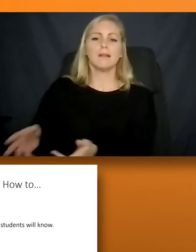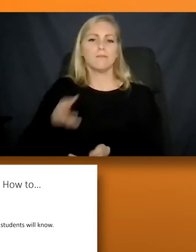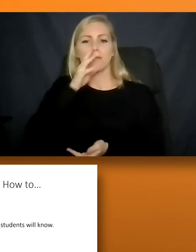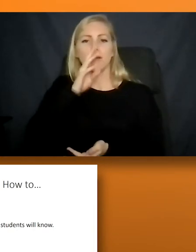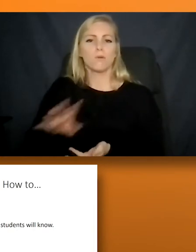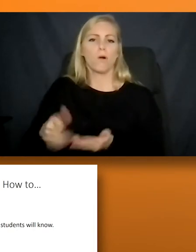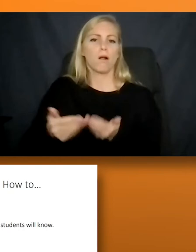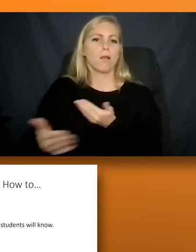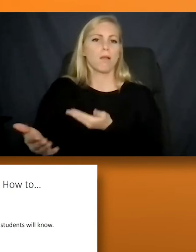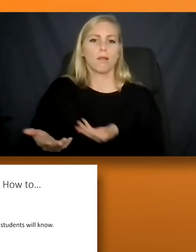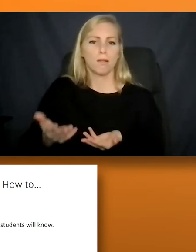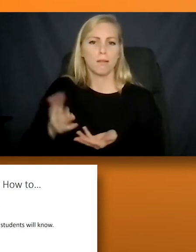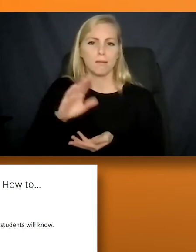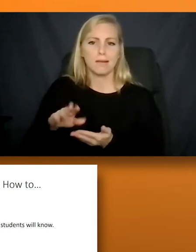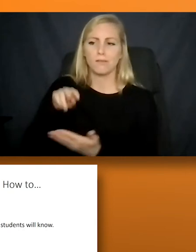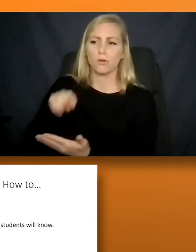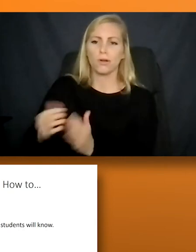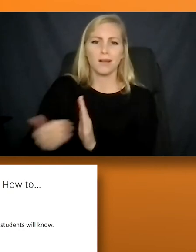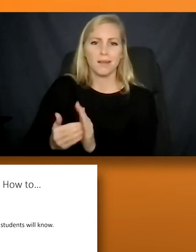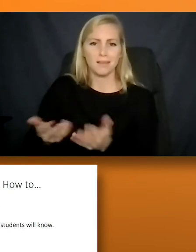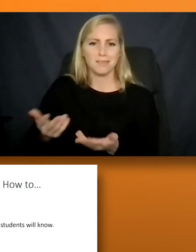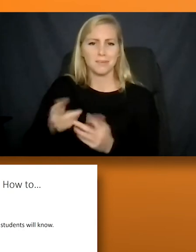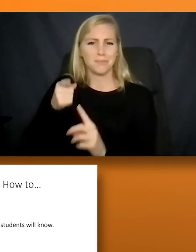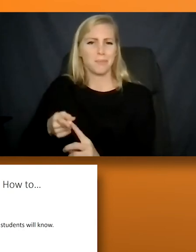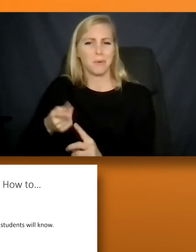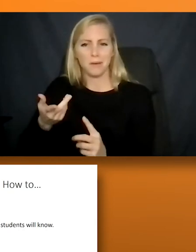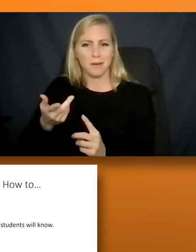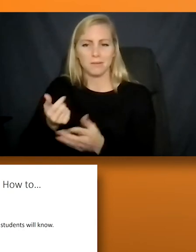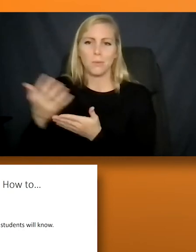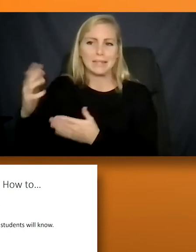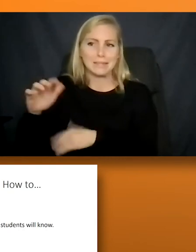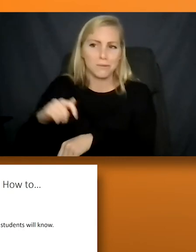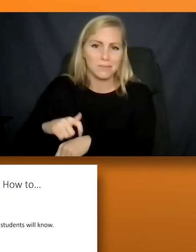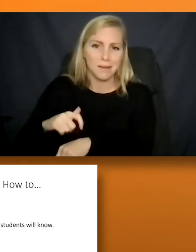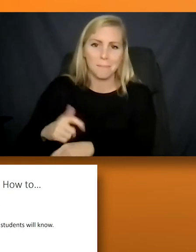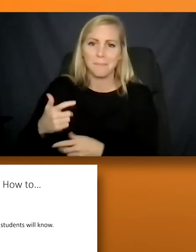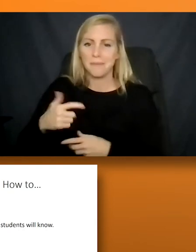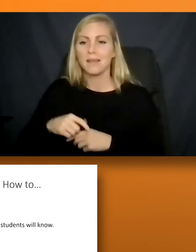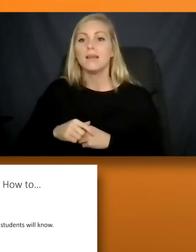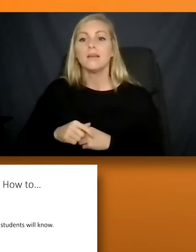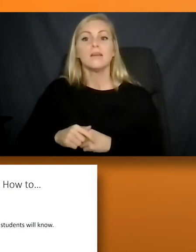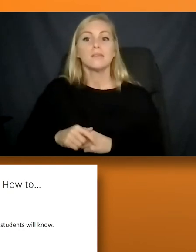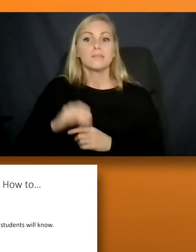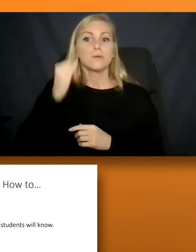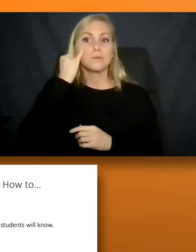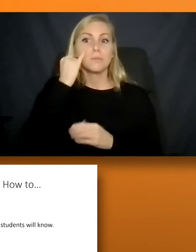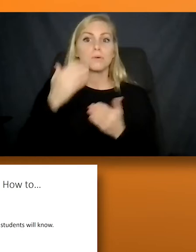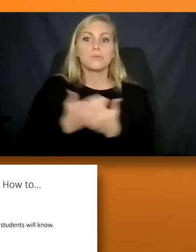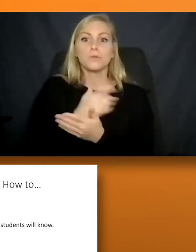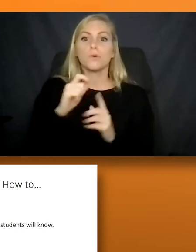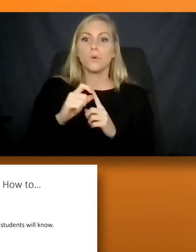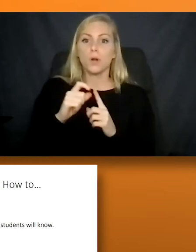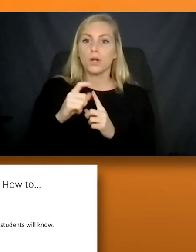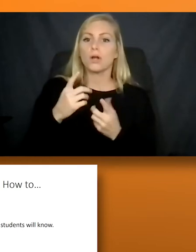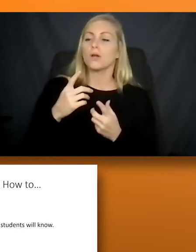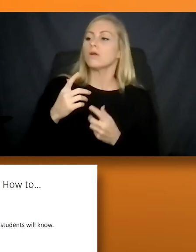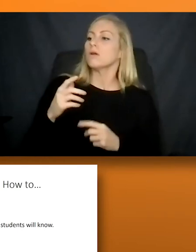So, what's the point? We're kind of wasting their time. So if you say, if you get a new word-- if they get a new word and you say,